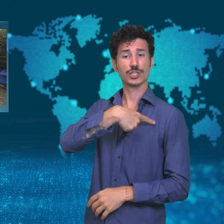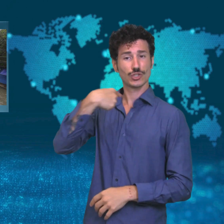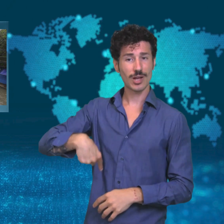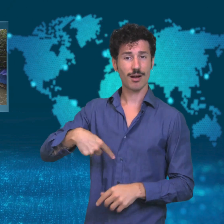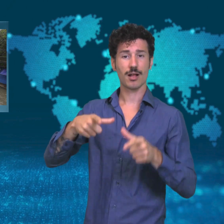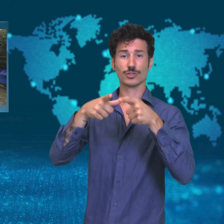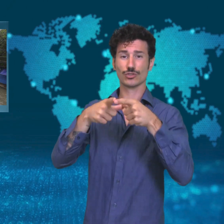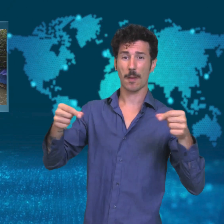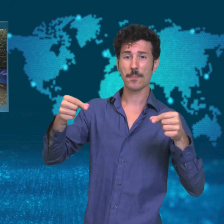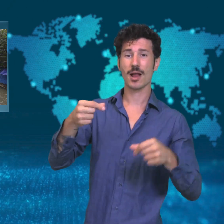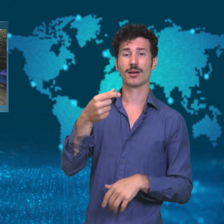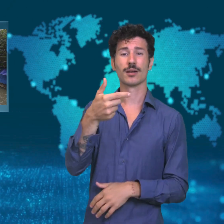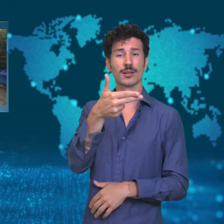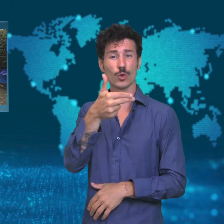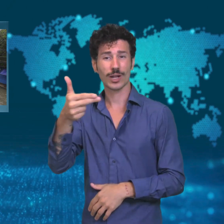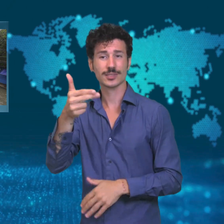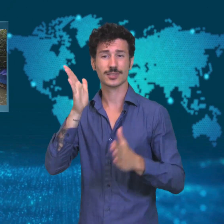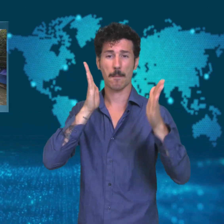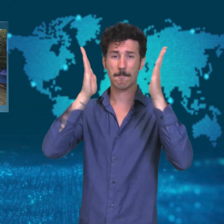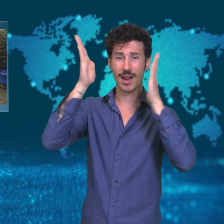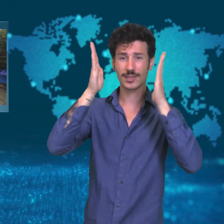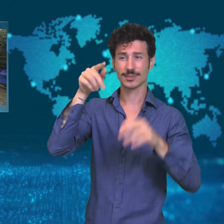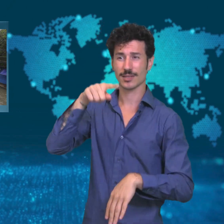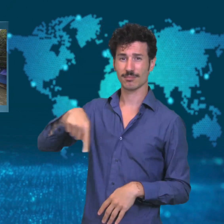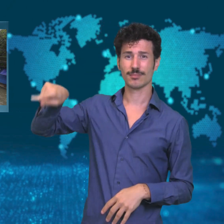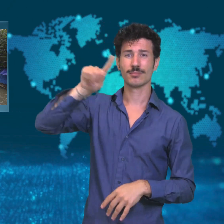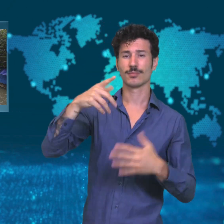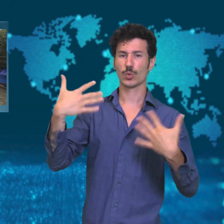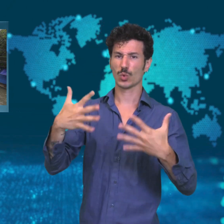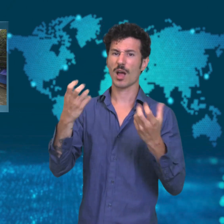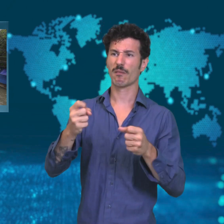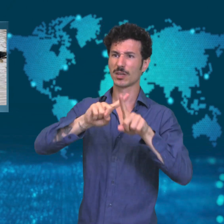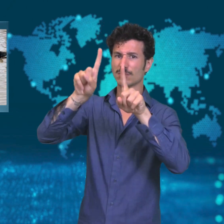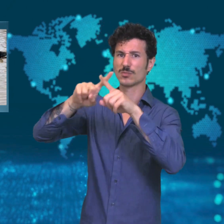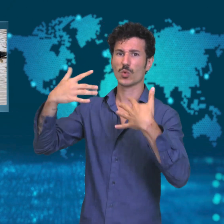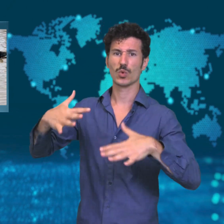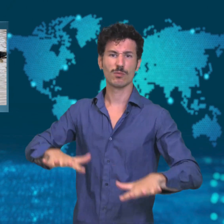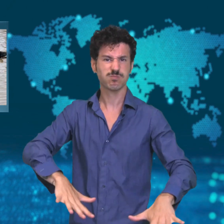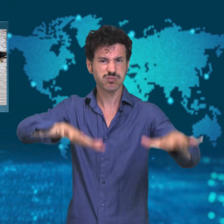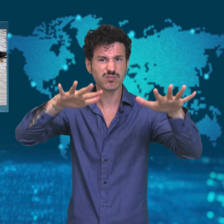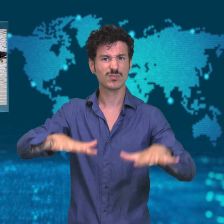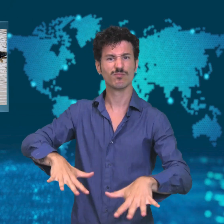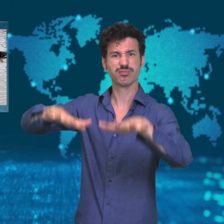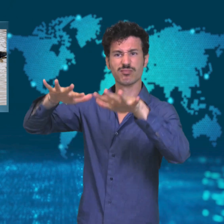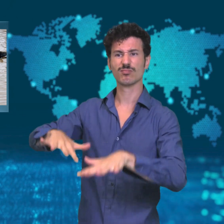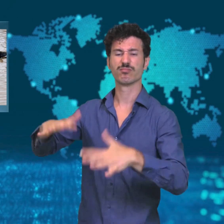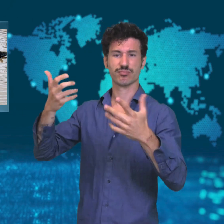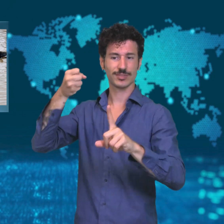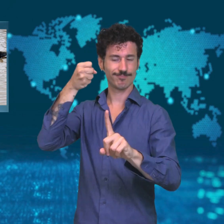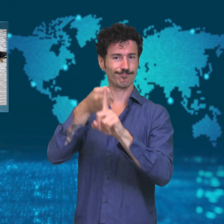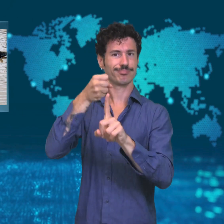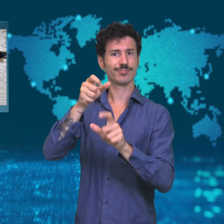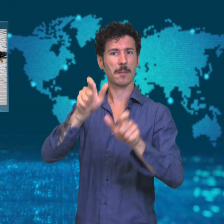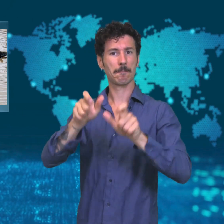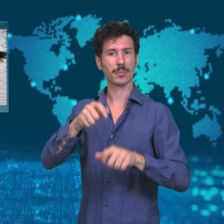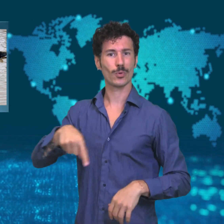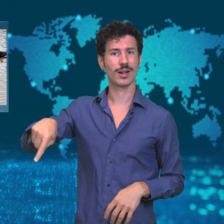Severe floods in China, Japan, Indonesia, and Malaysia